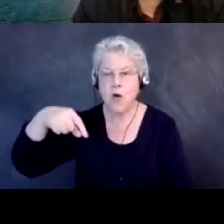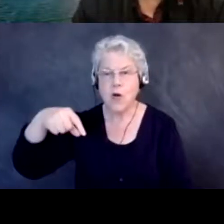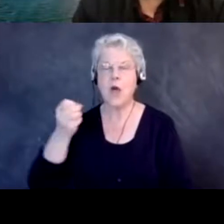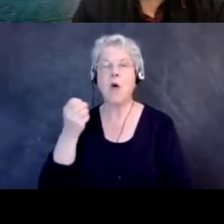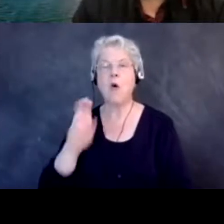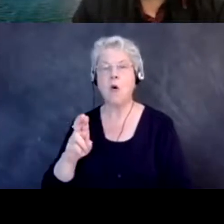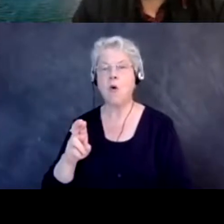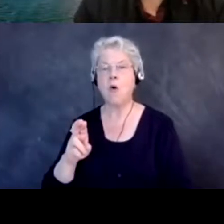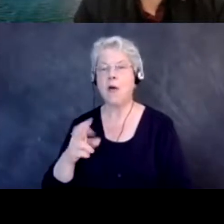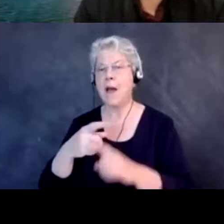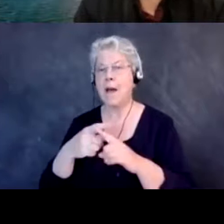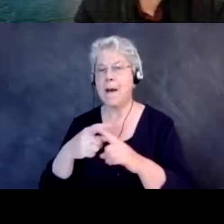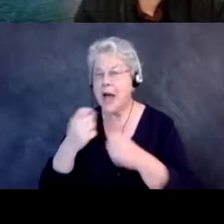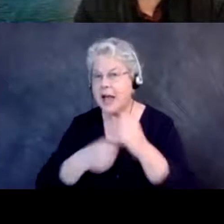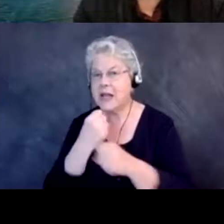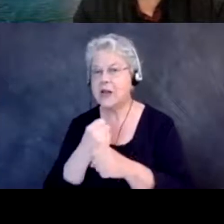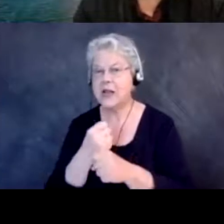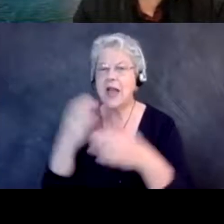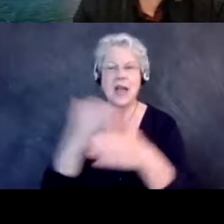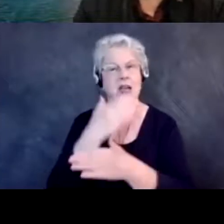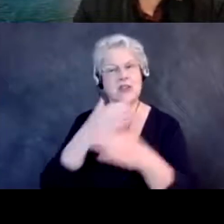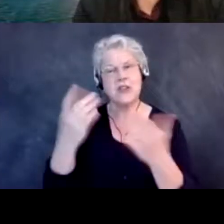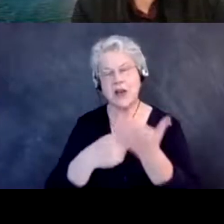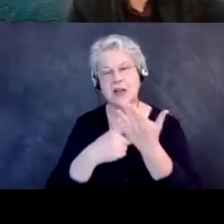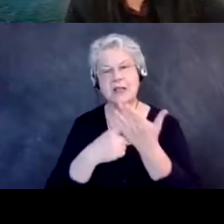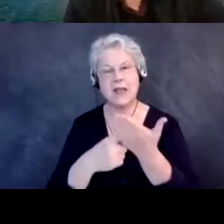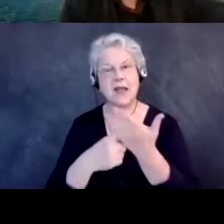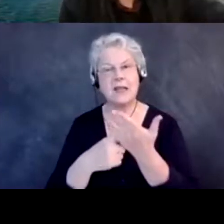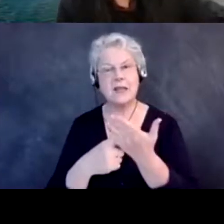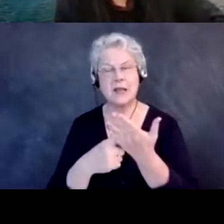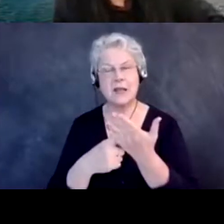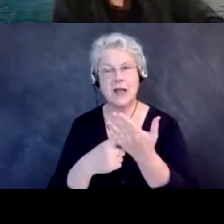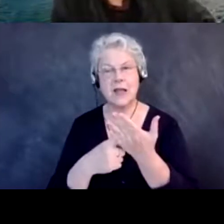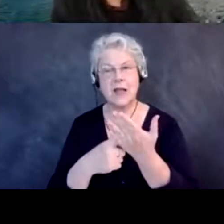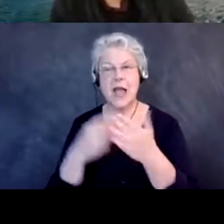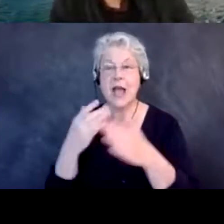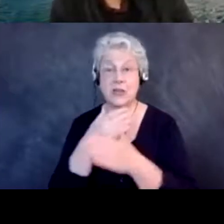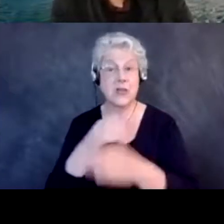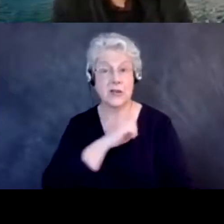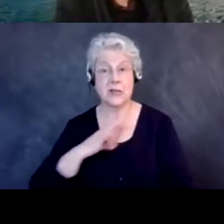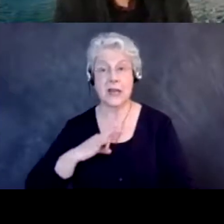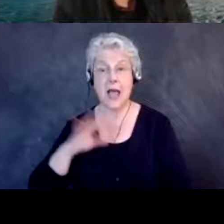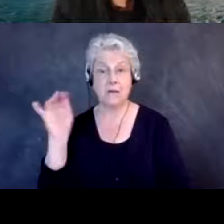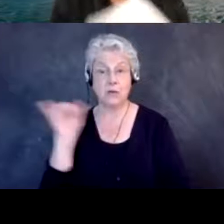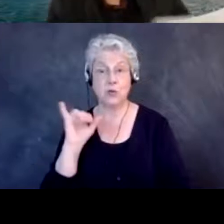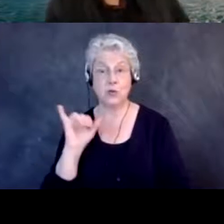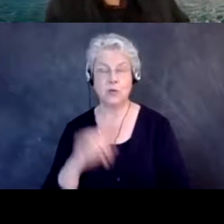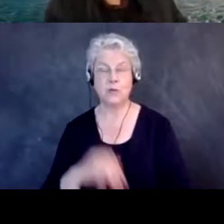share resources and how you can share funding or share staffing et cetera. Okay, next page please.